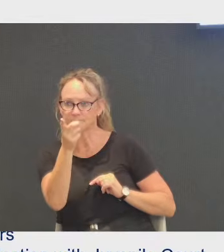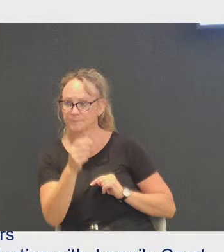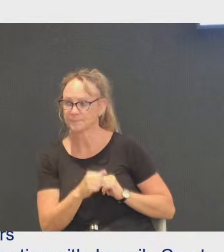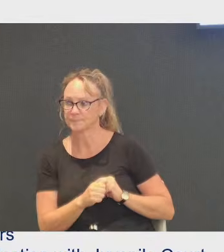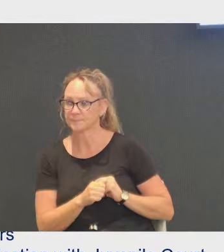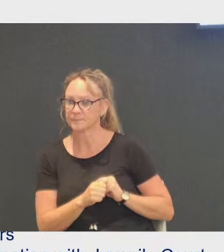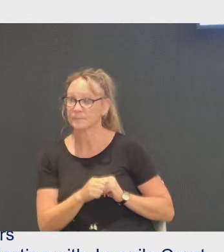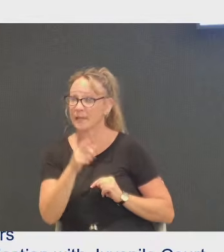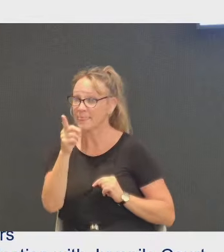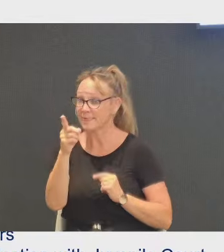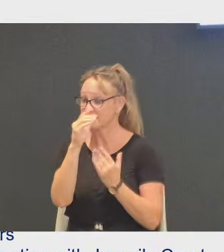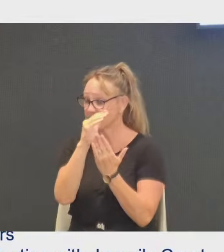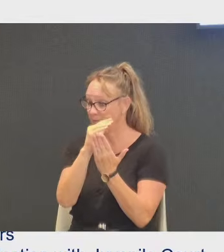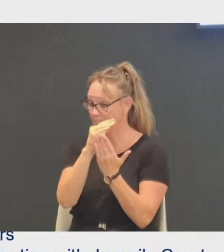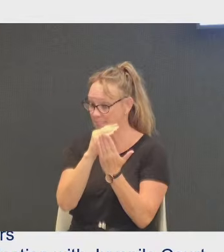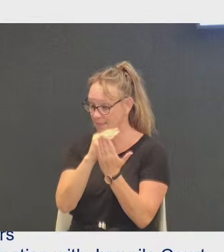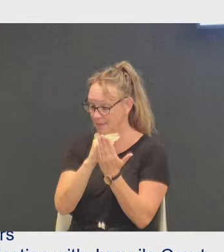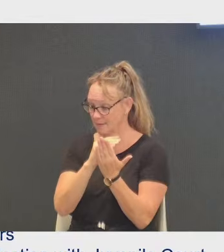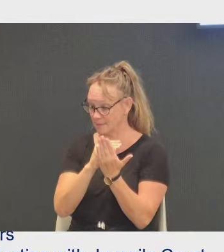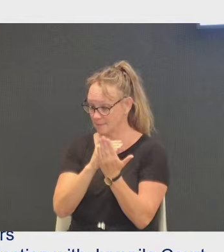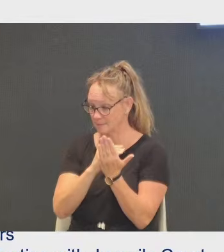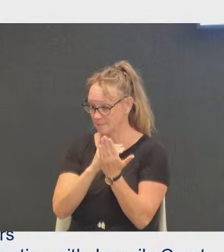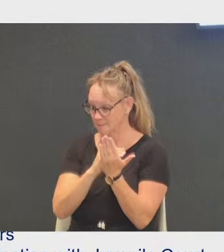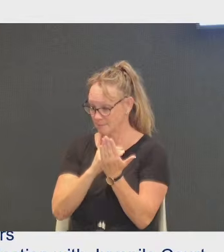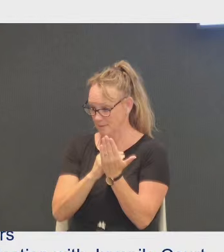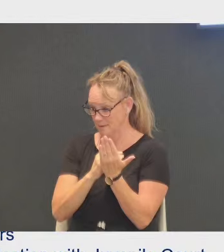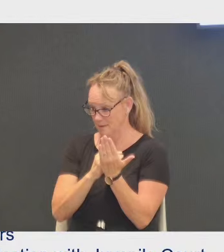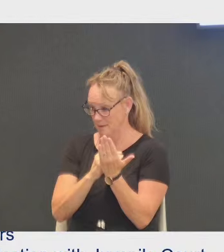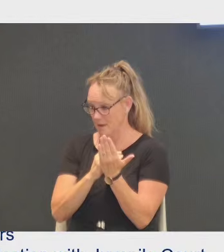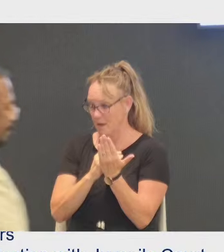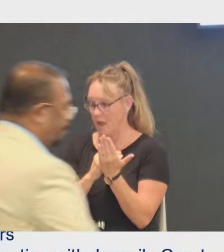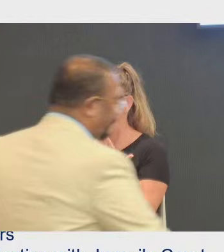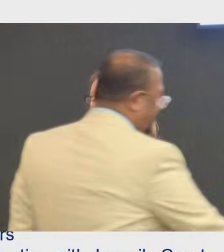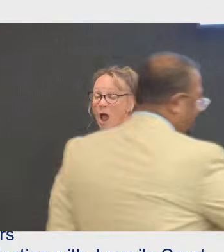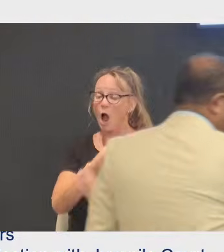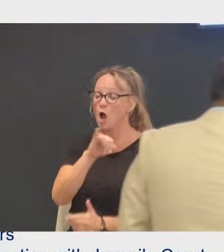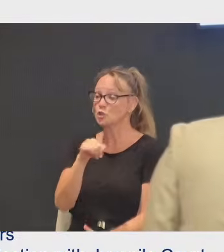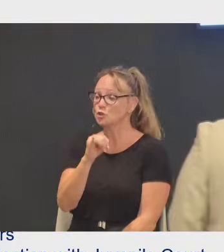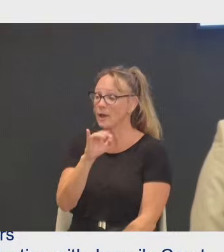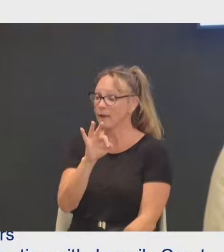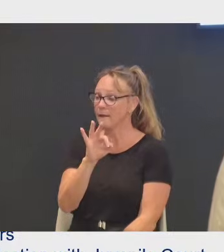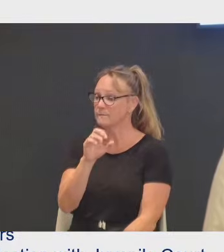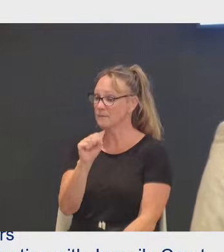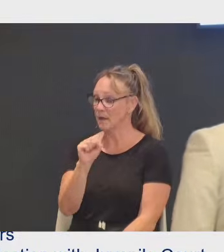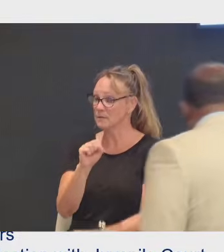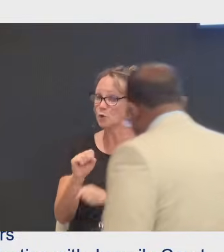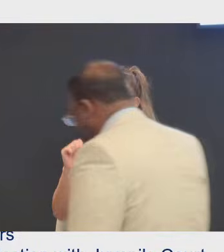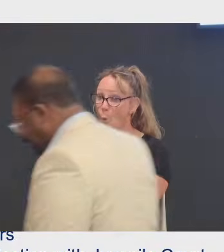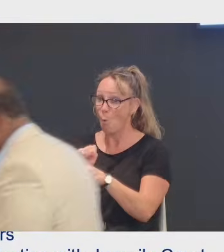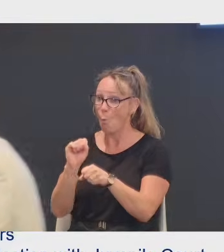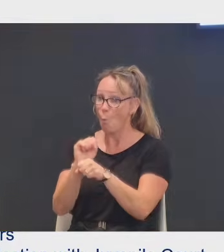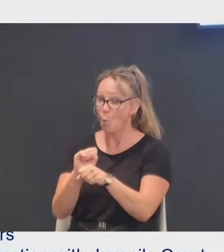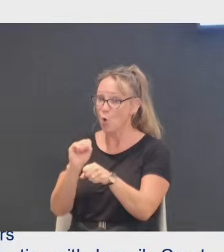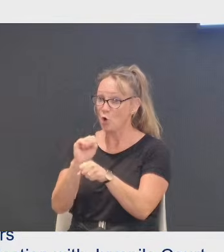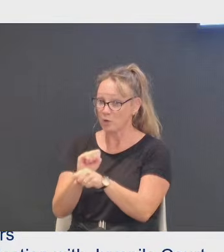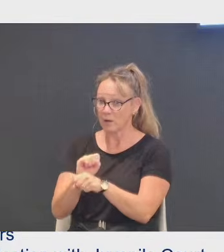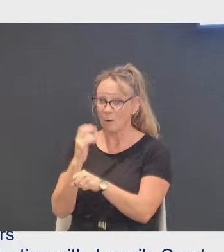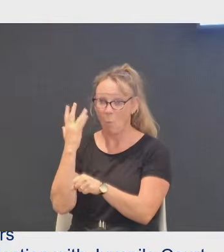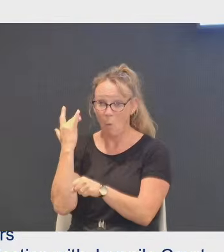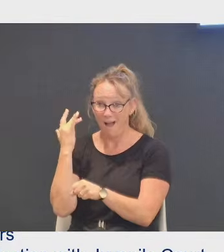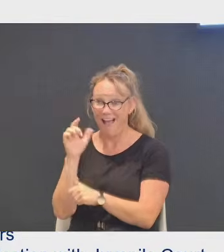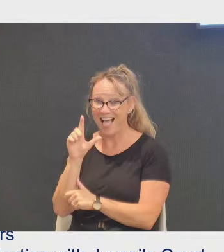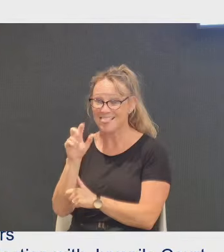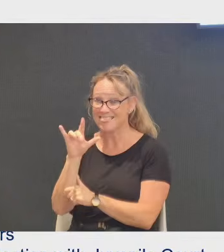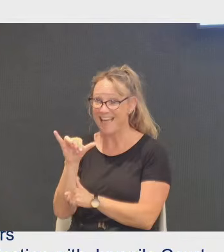list of of a list of items that JFS is working on to keep the bev levy balanced for the long term.